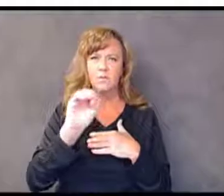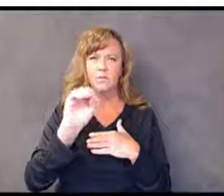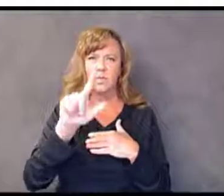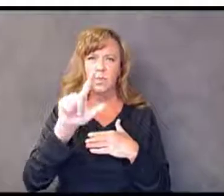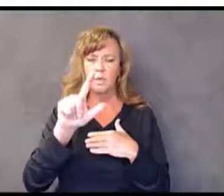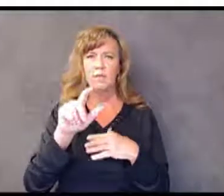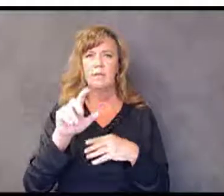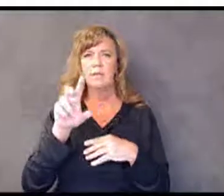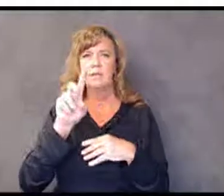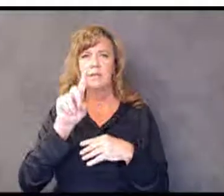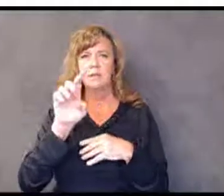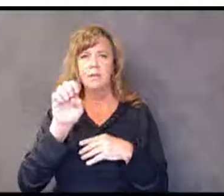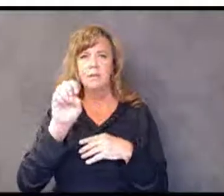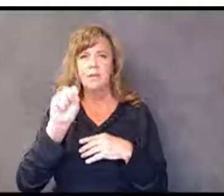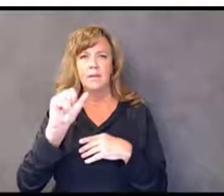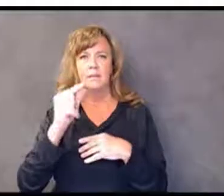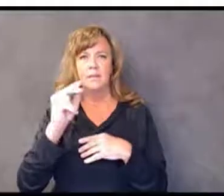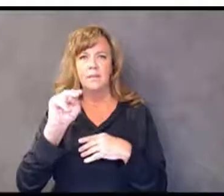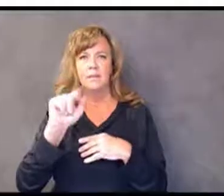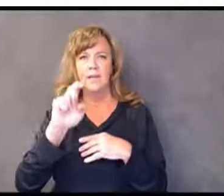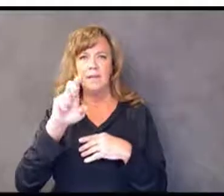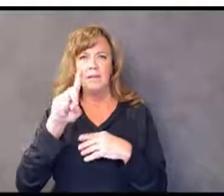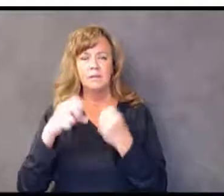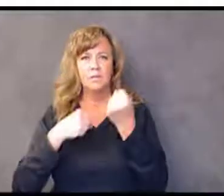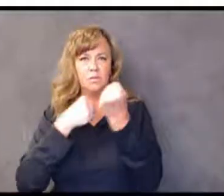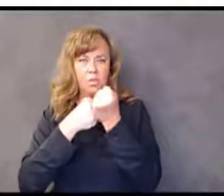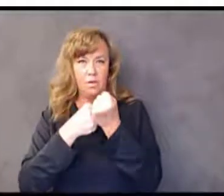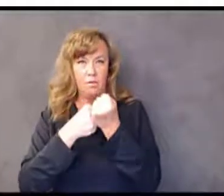the Istation system.